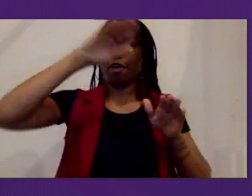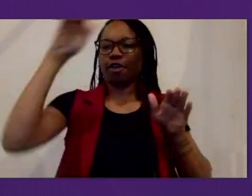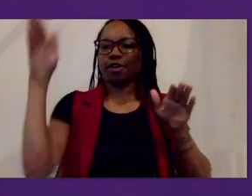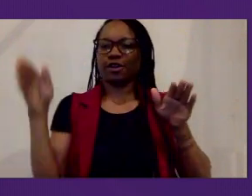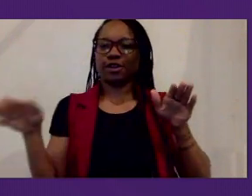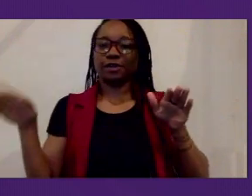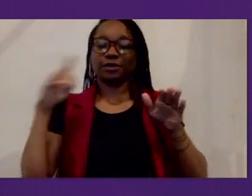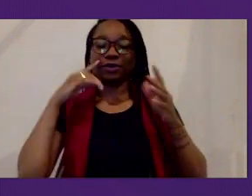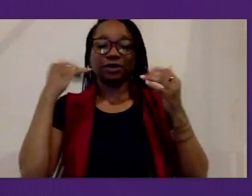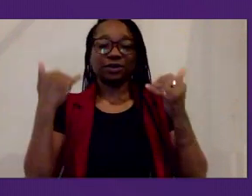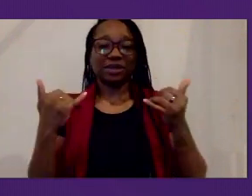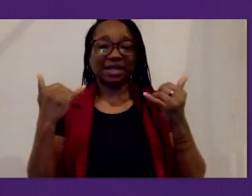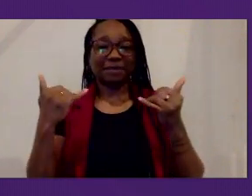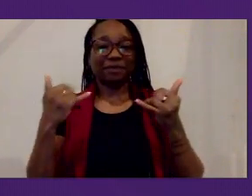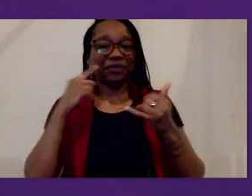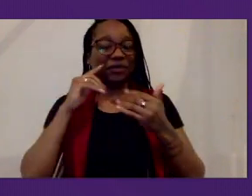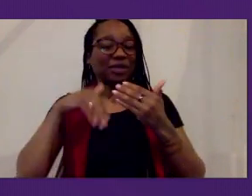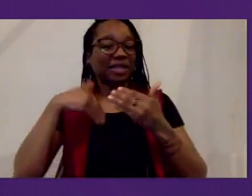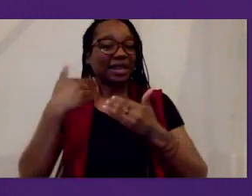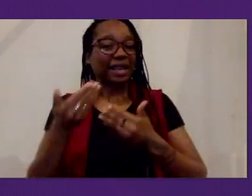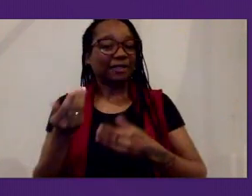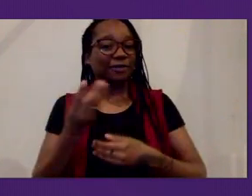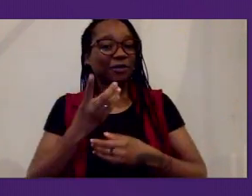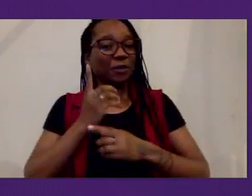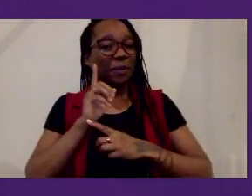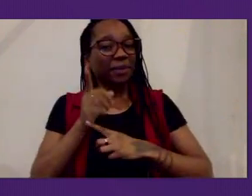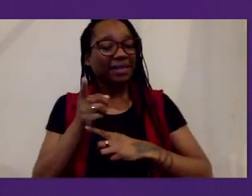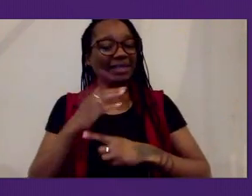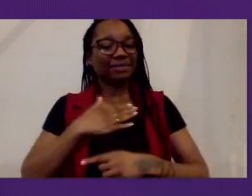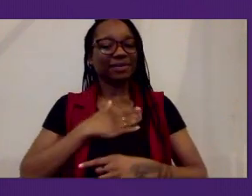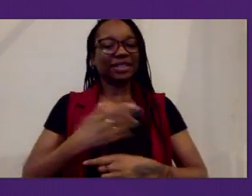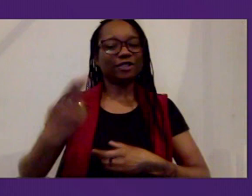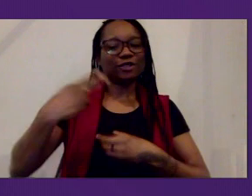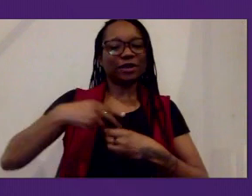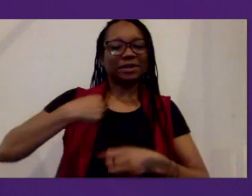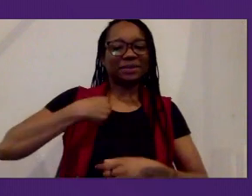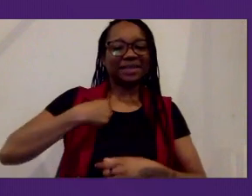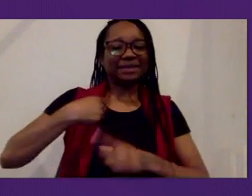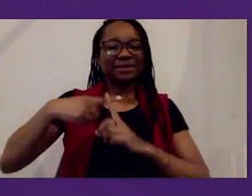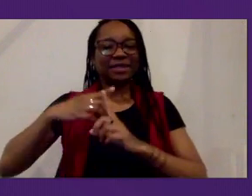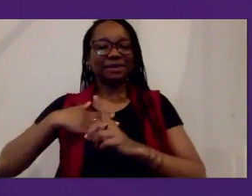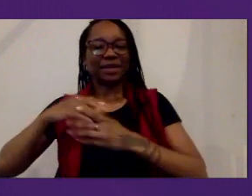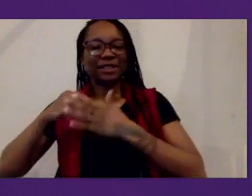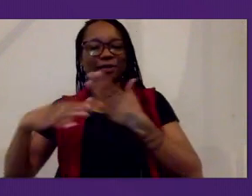please join me and my students on our exploration of moving and migrating.